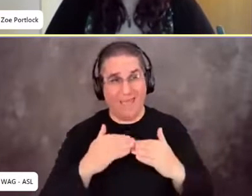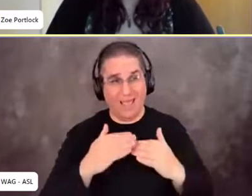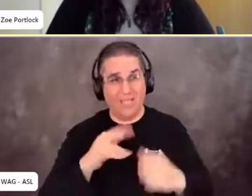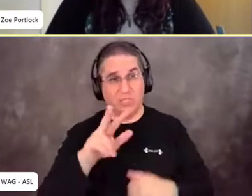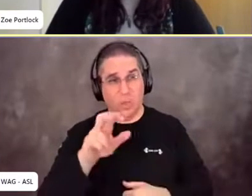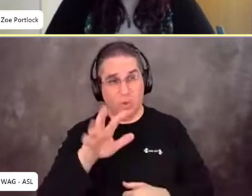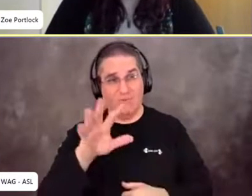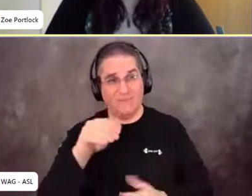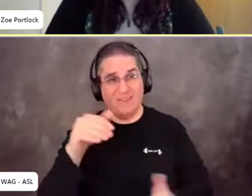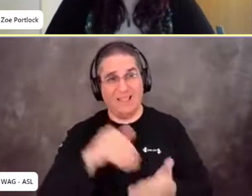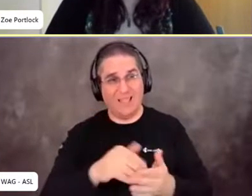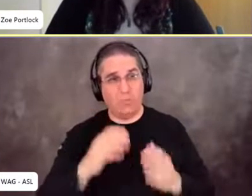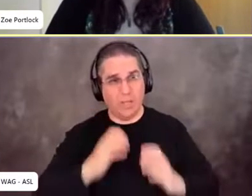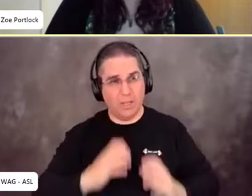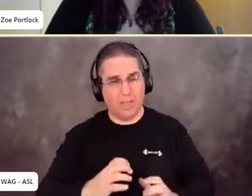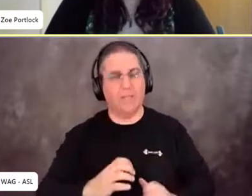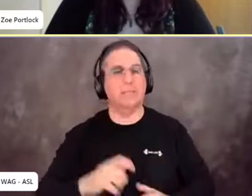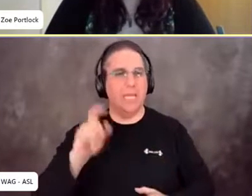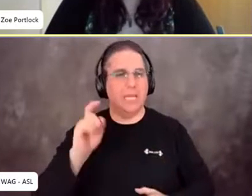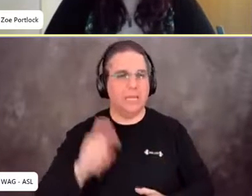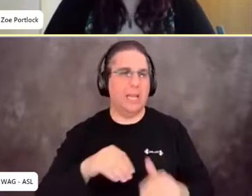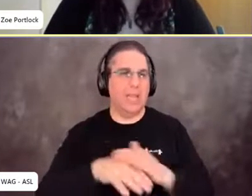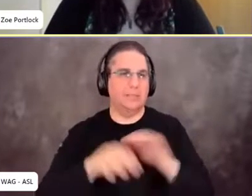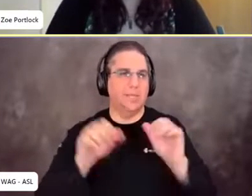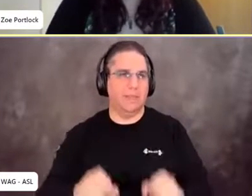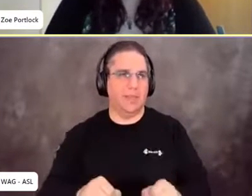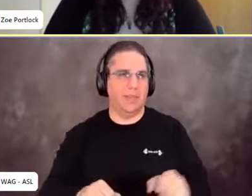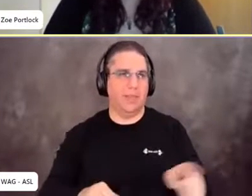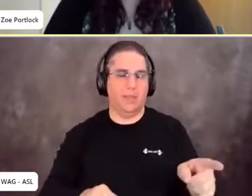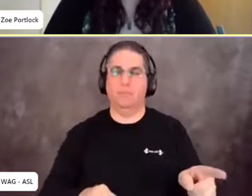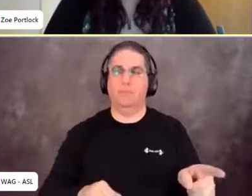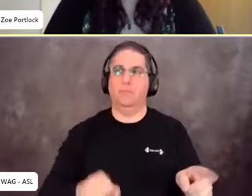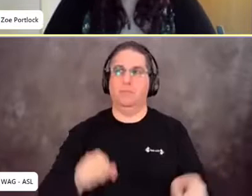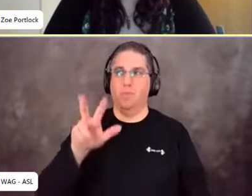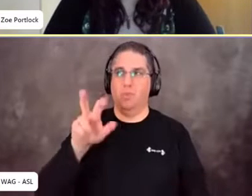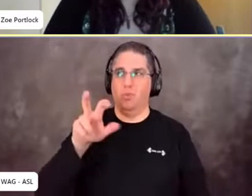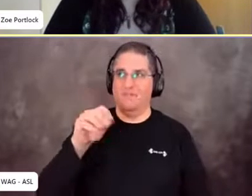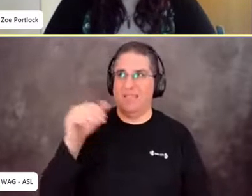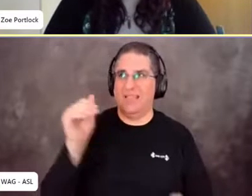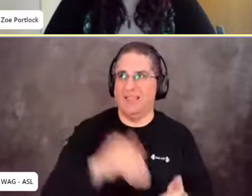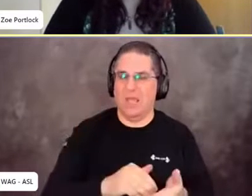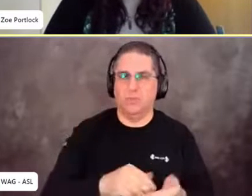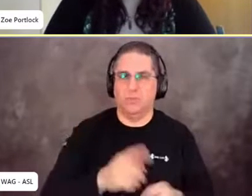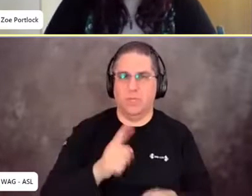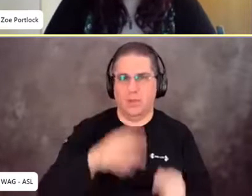mean in real client numbers and being able to say we have at least 350,000 clients who